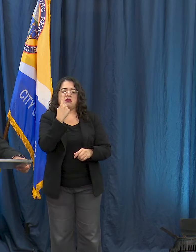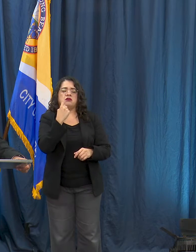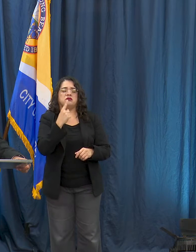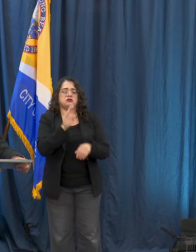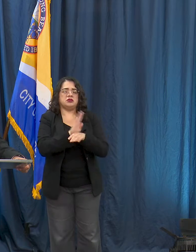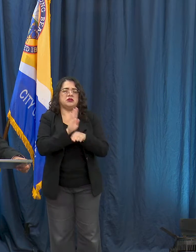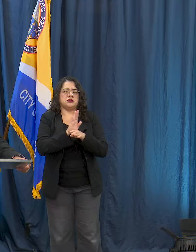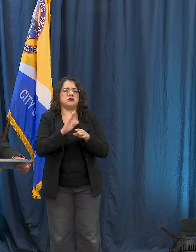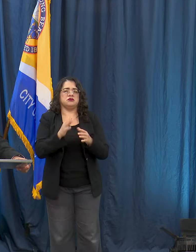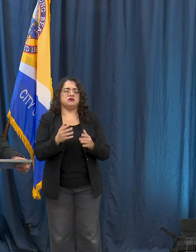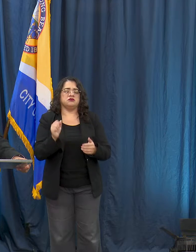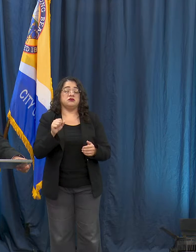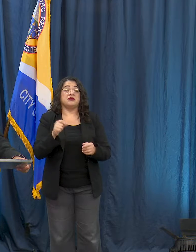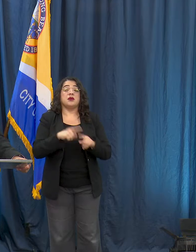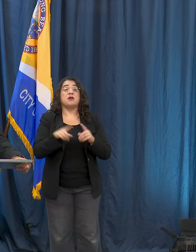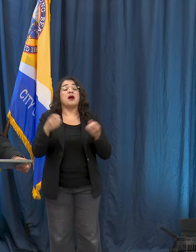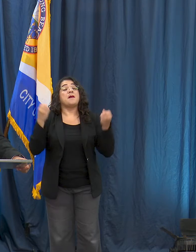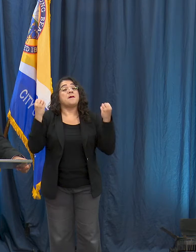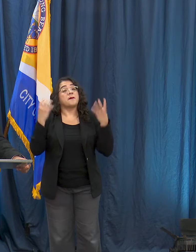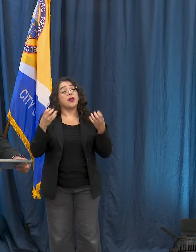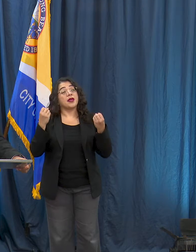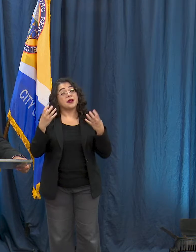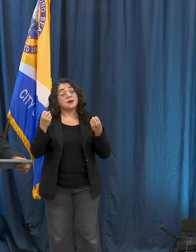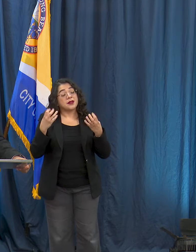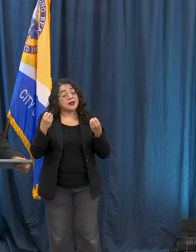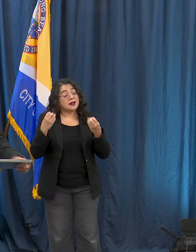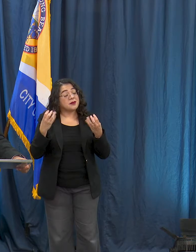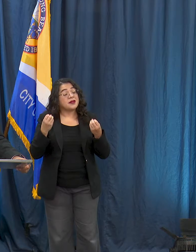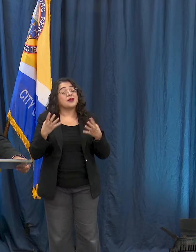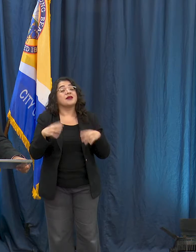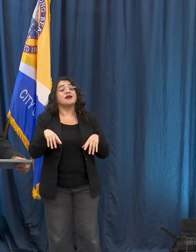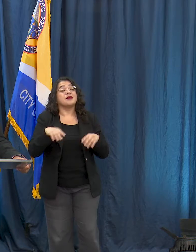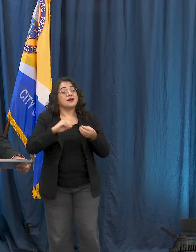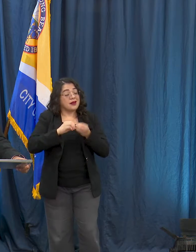and dozens of businesses, small businesses especially-- mom and pops,